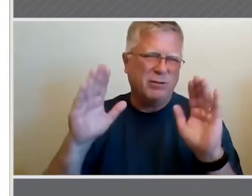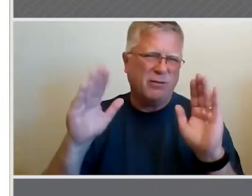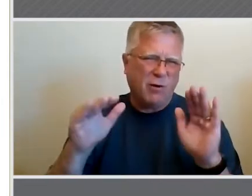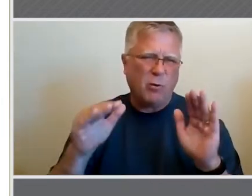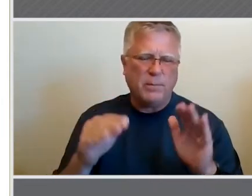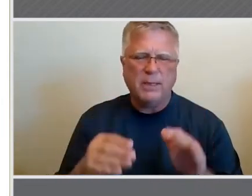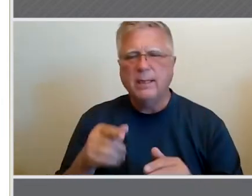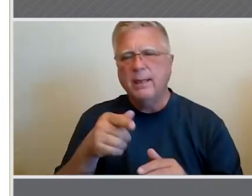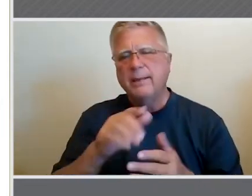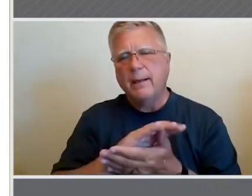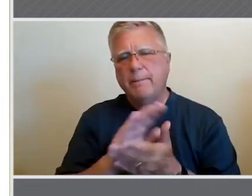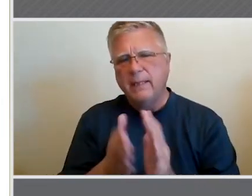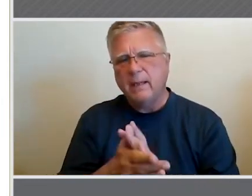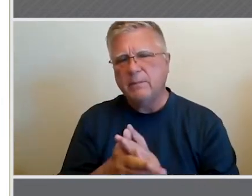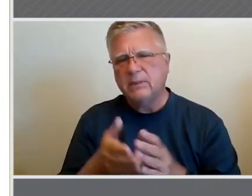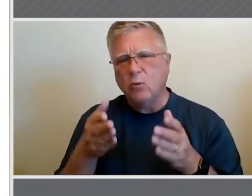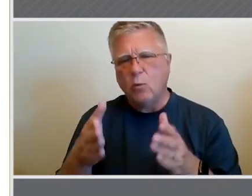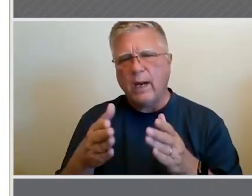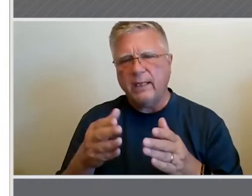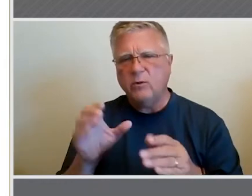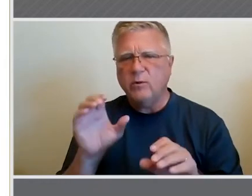about those investments you can go to the next slide please.